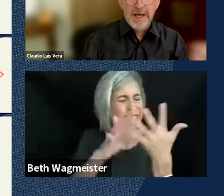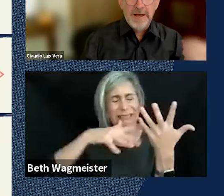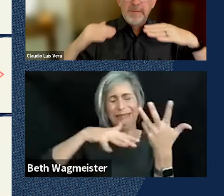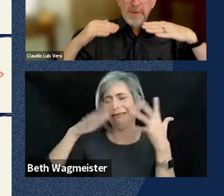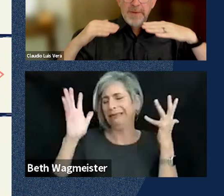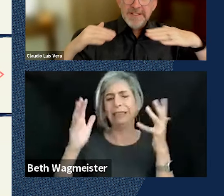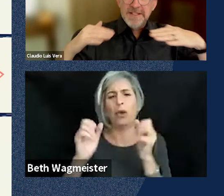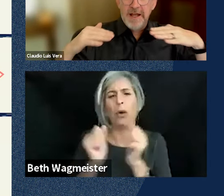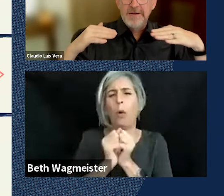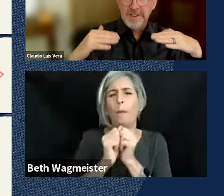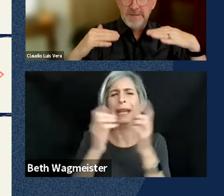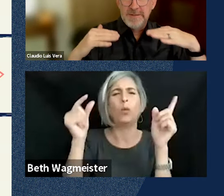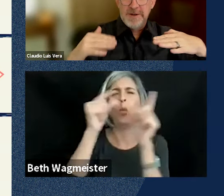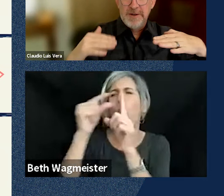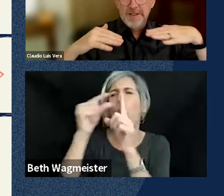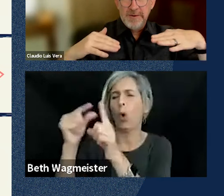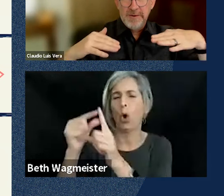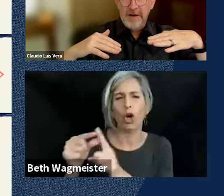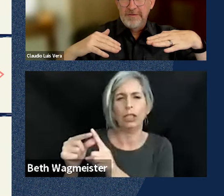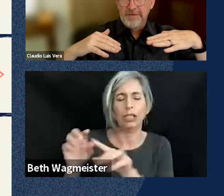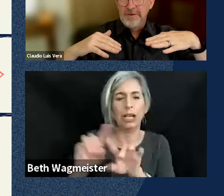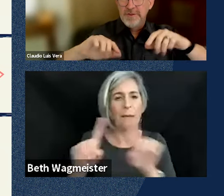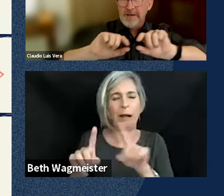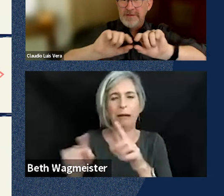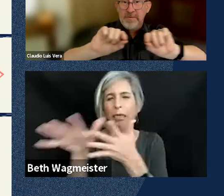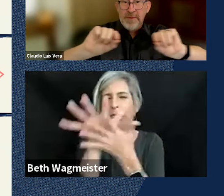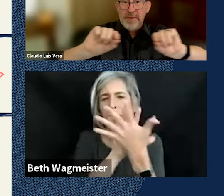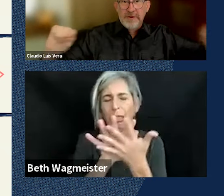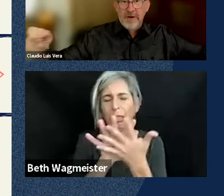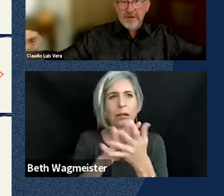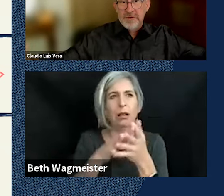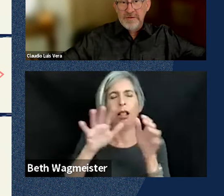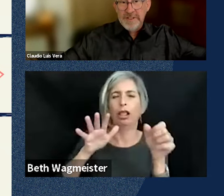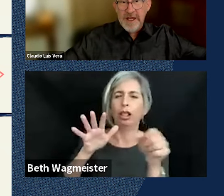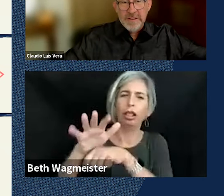cassette. But this is kind of the experience that you have, you just have this big long string of